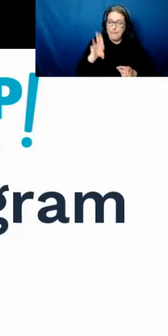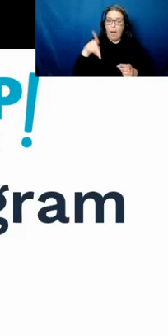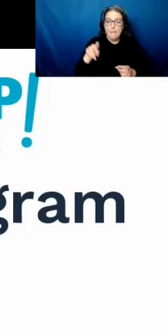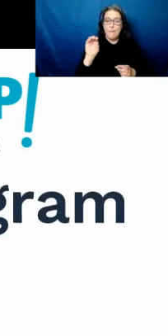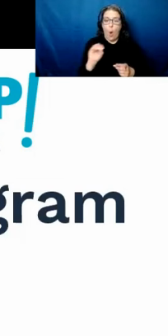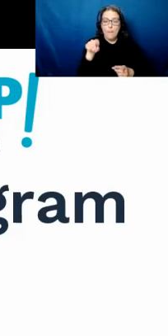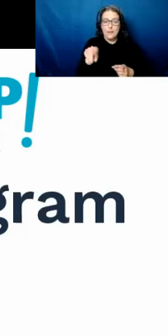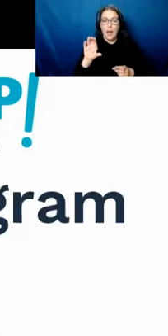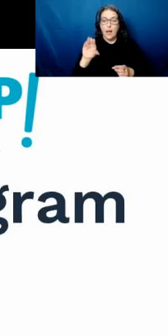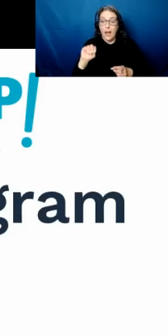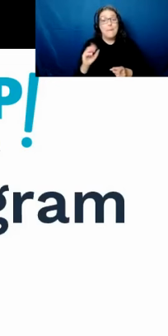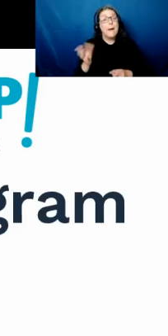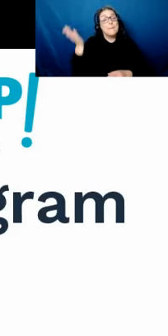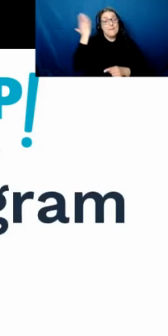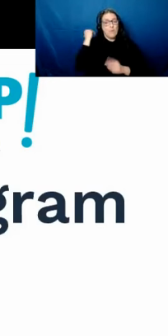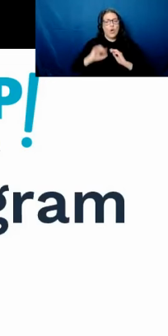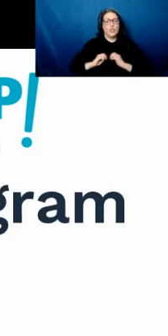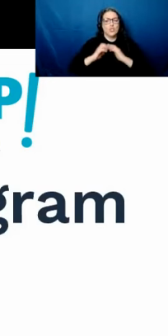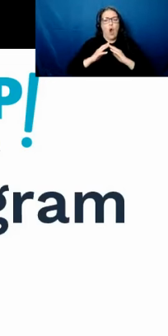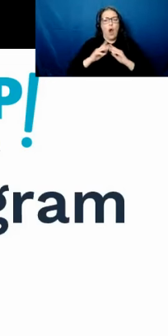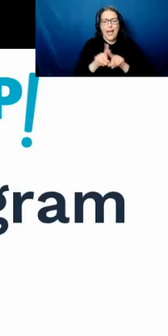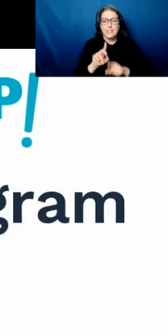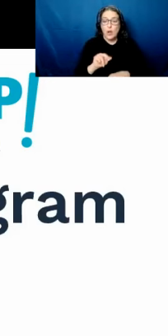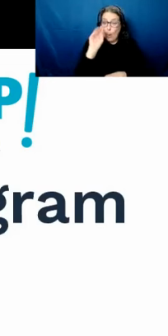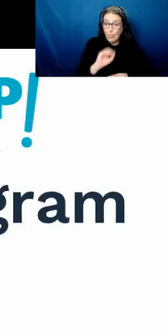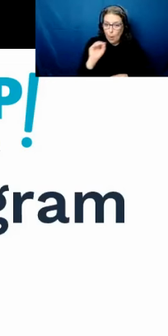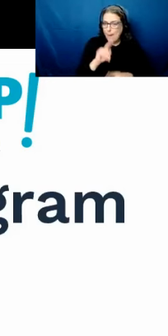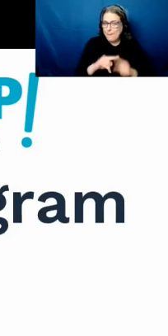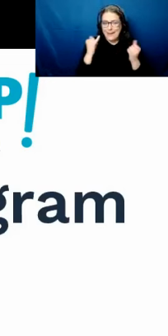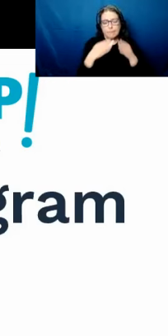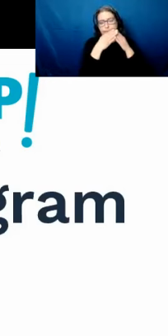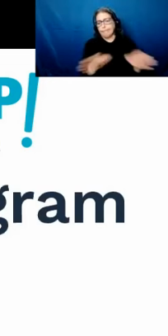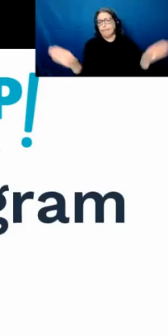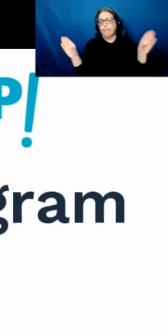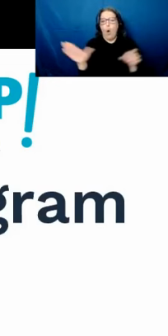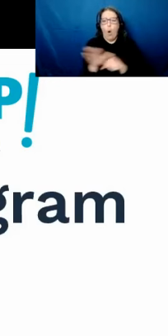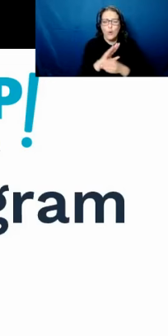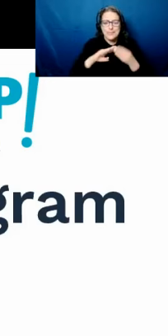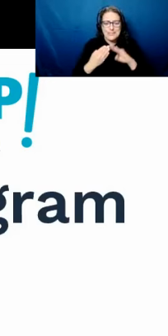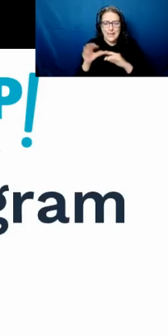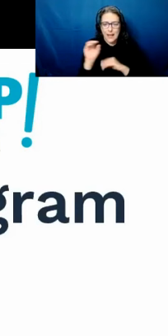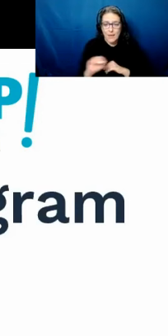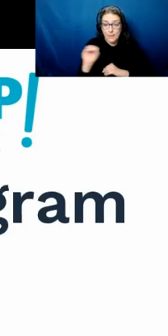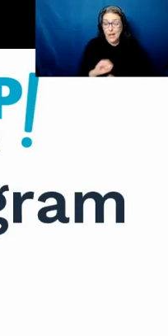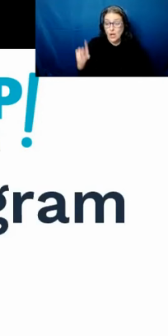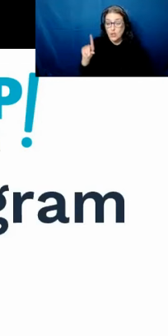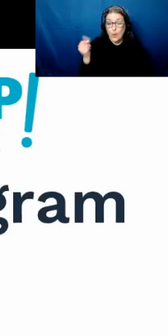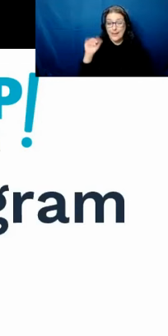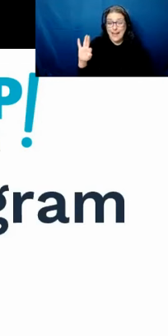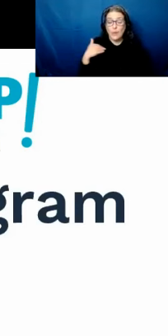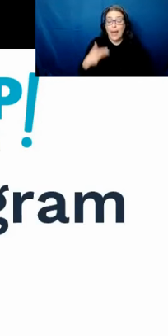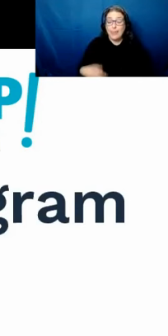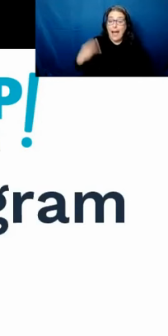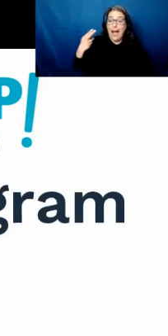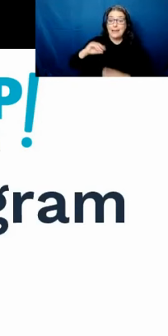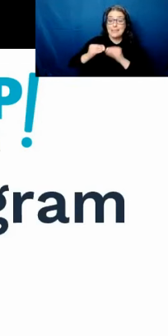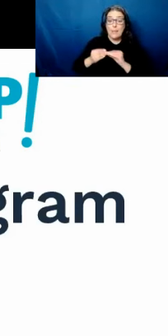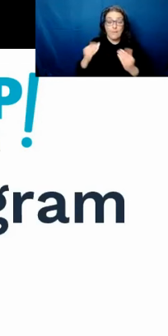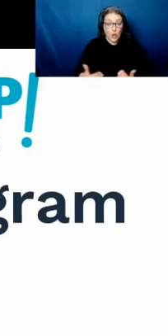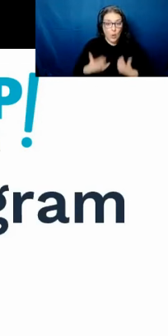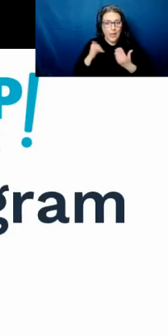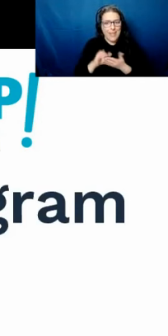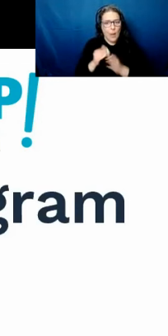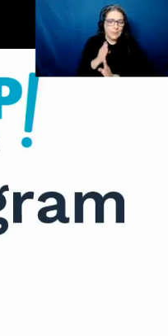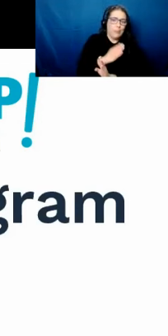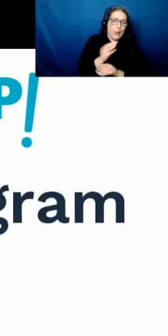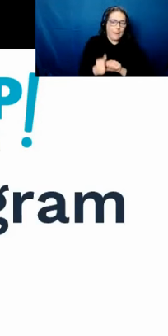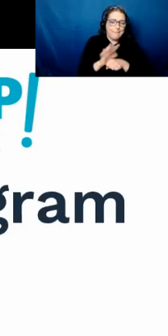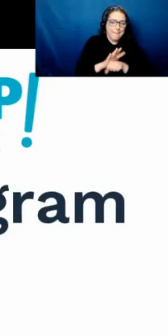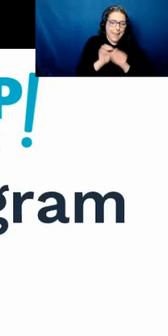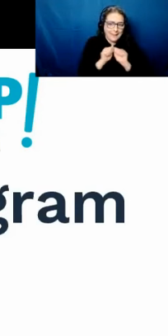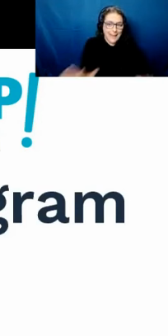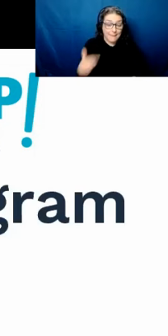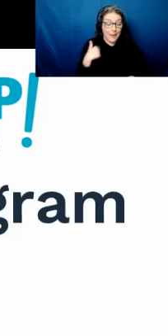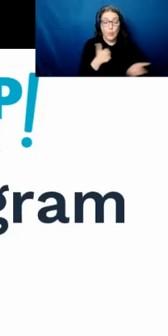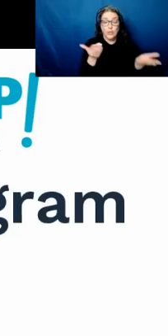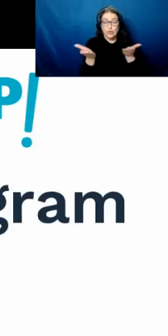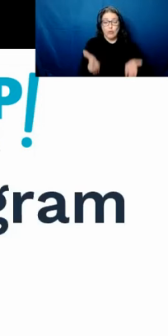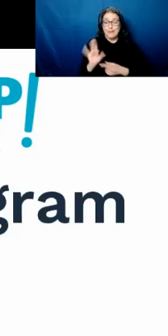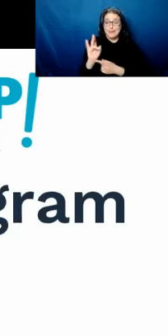Omaha 100 is a CDFI. What we do is help applicants that can't traditionally go to a bank or a lender. Okay? And also we just want -- and I just want to say on behalf of the staff, also and the board we thank the City of Omaha for being a great partner with us.